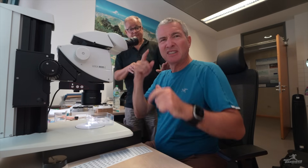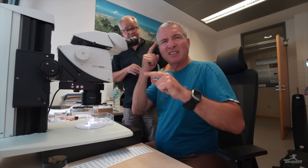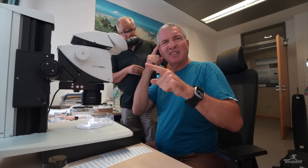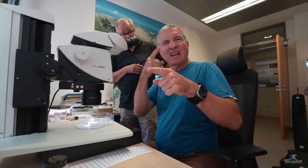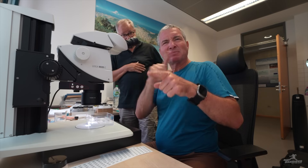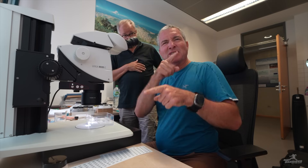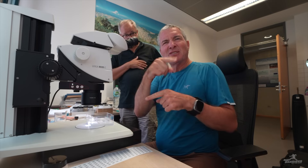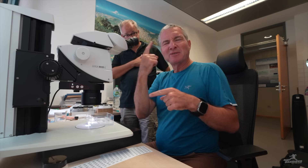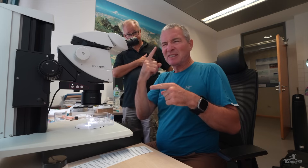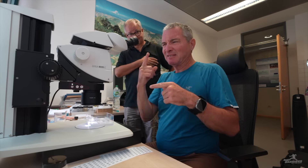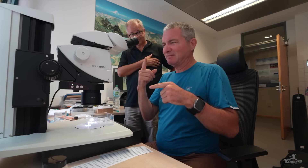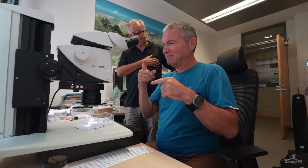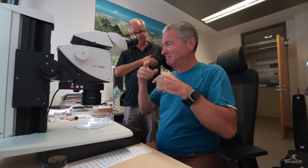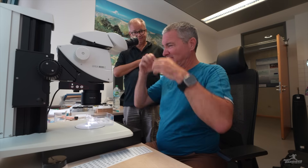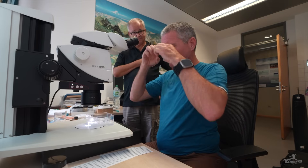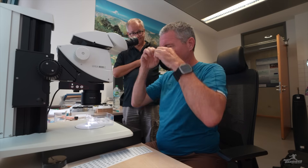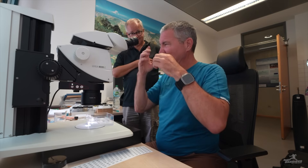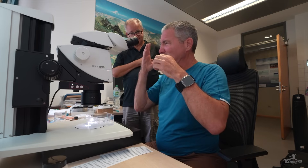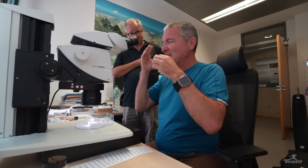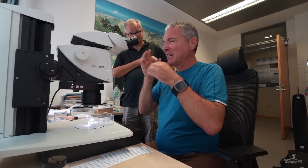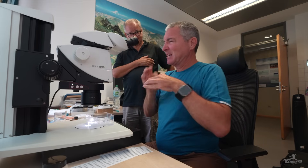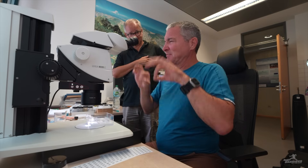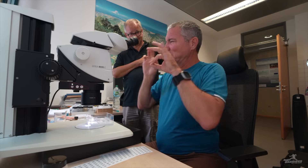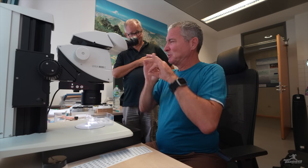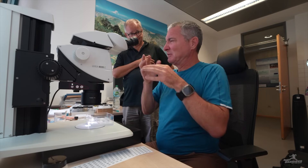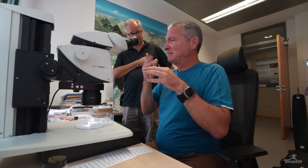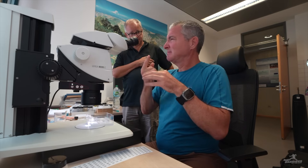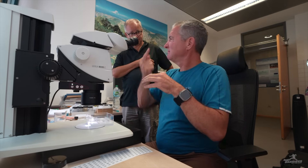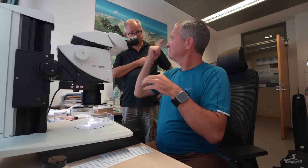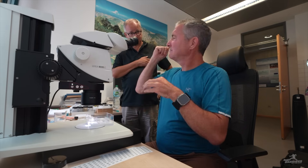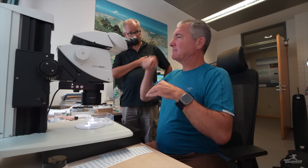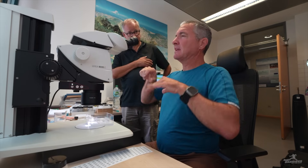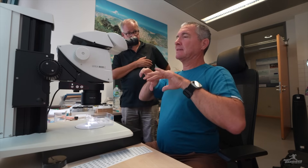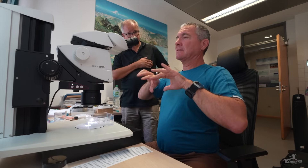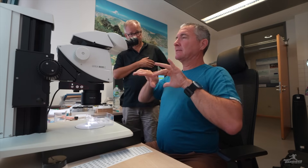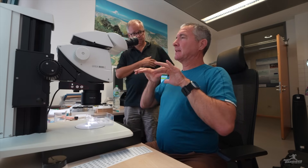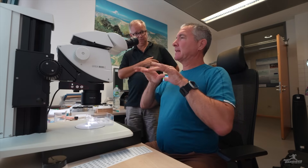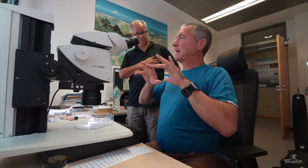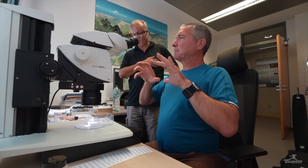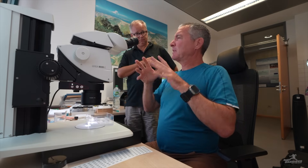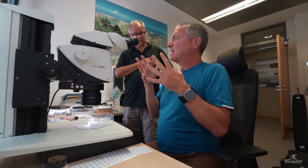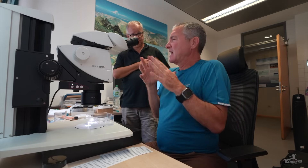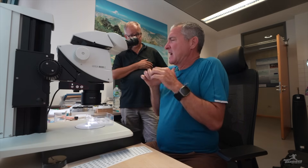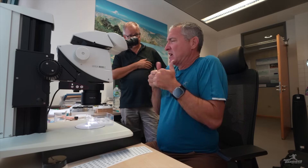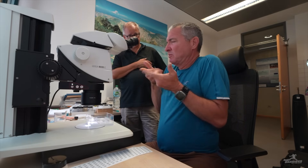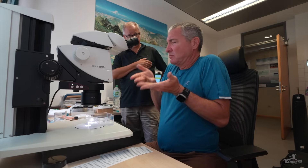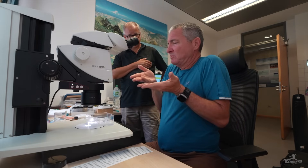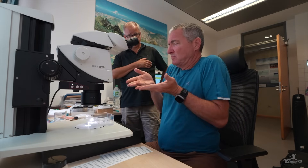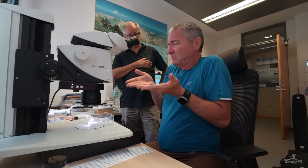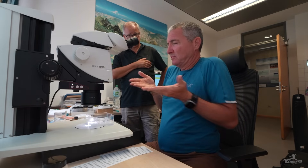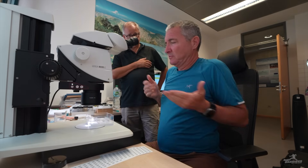What’s the significance of doing this?